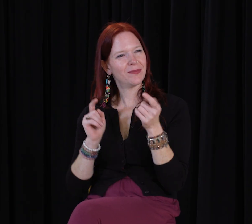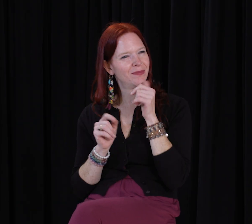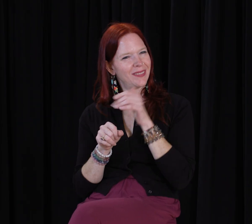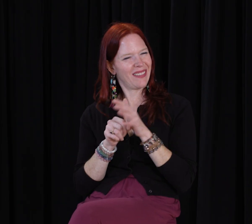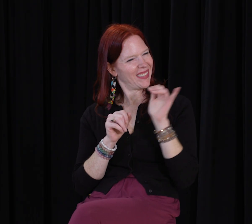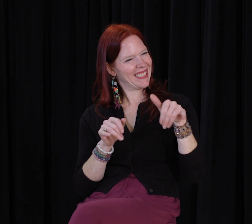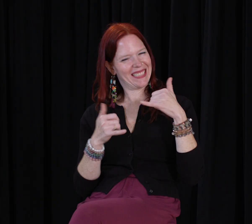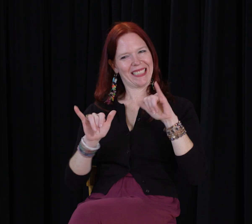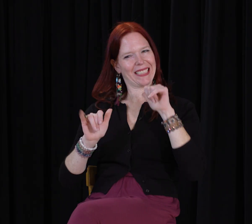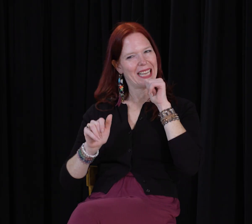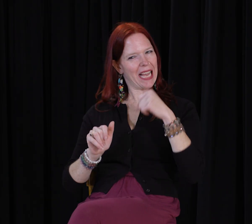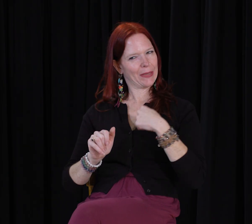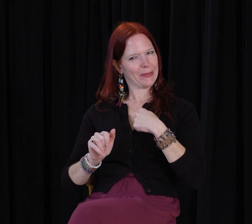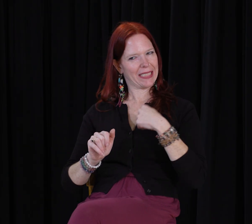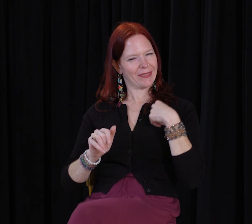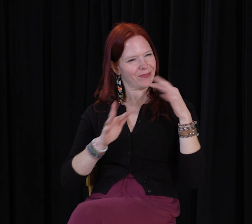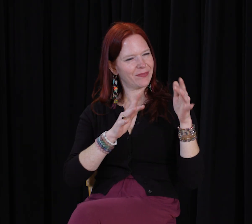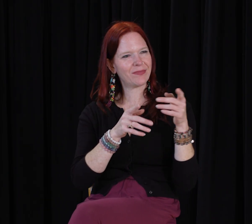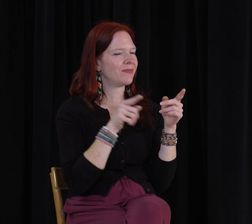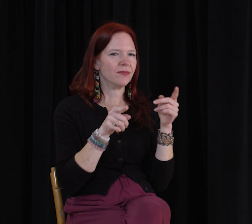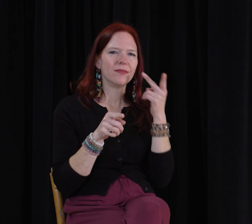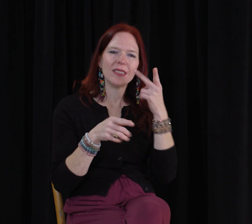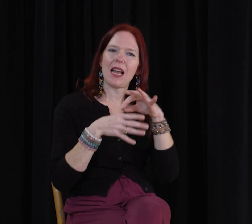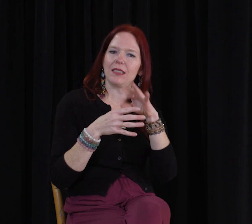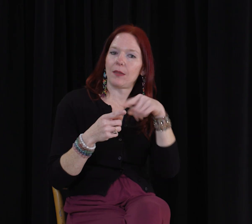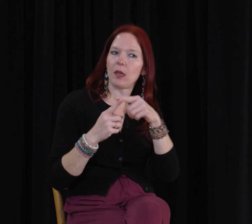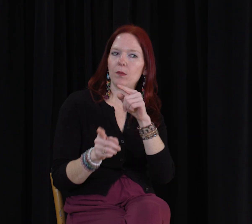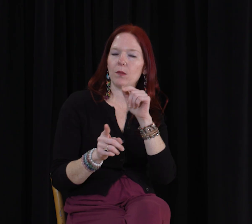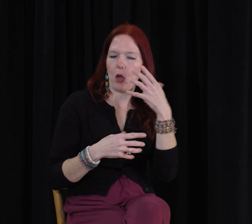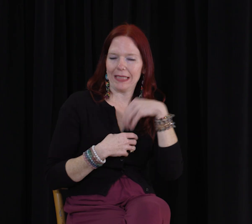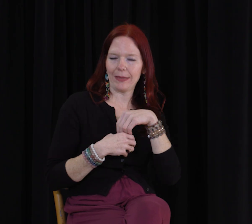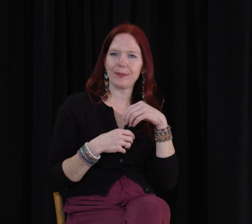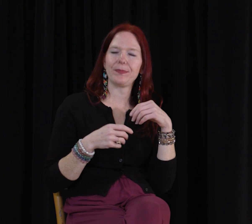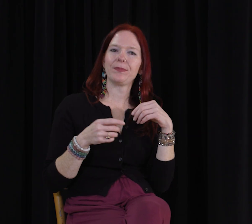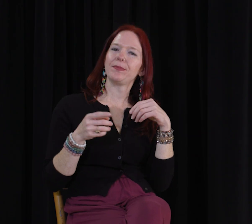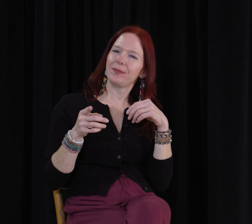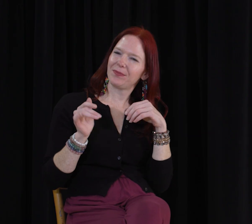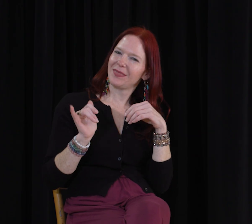symptoms I have, but it still didn’t feel like they were fully describing me. And then I started seeing content about autism, and I thought,